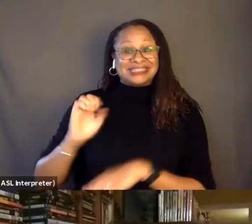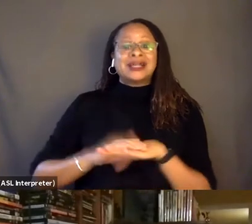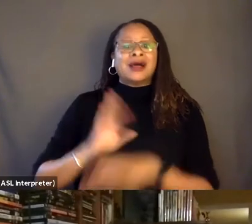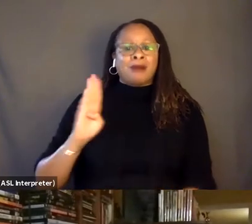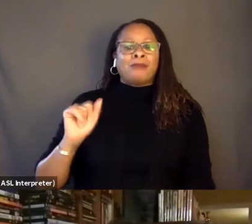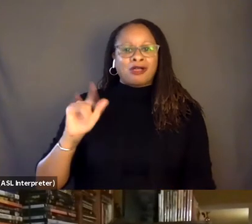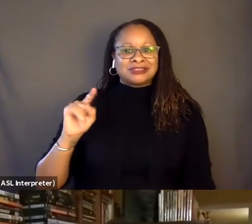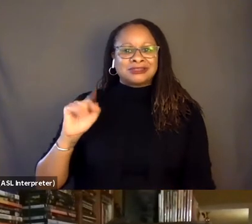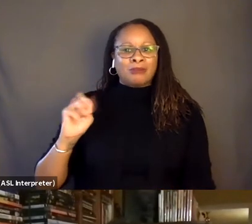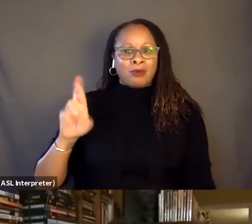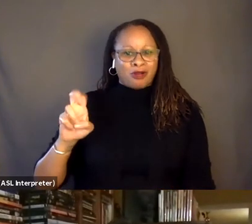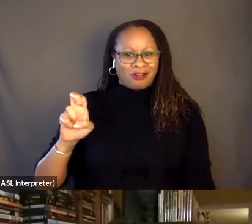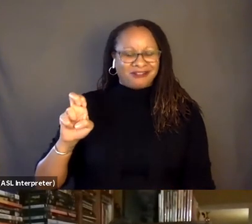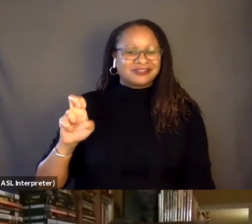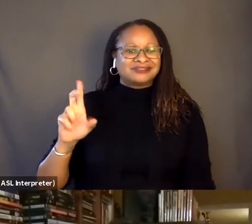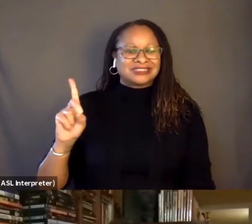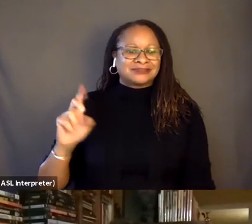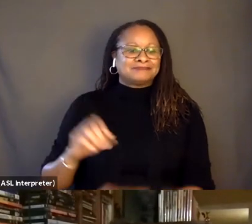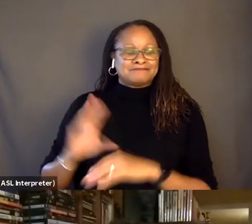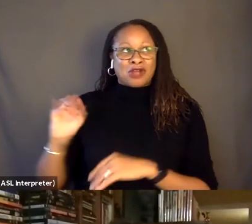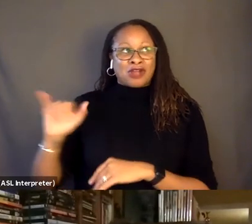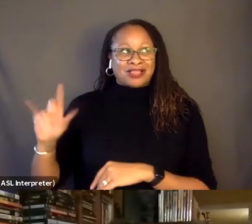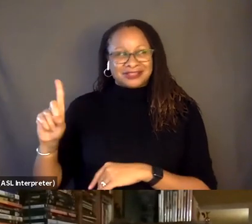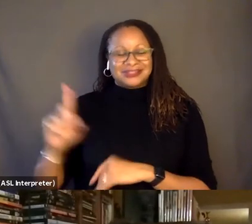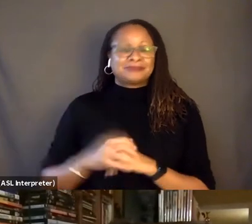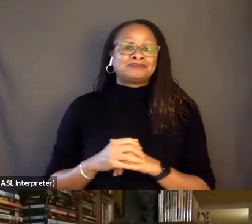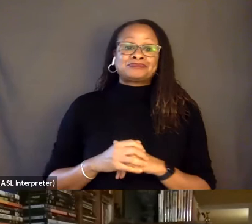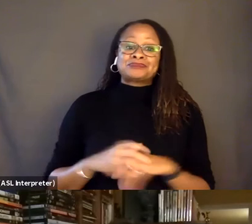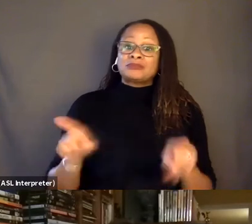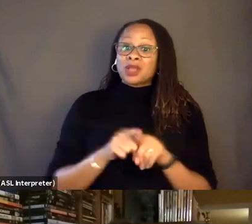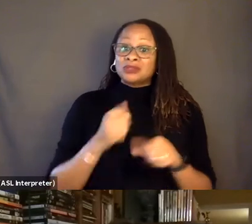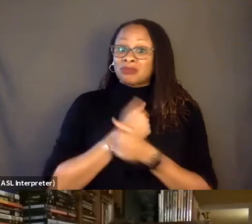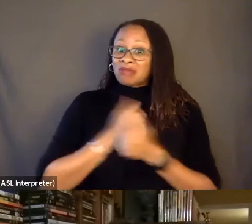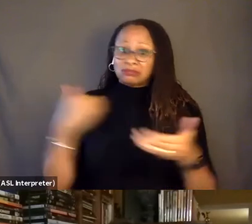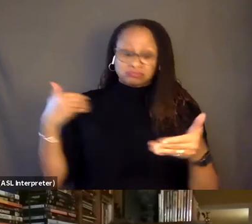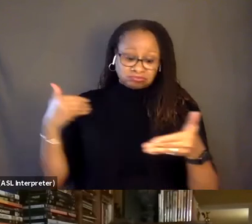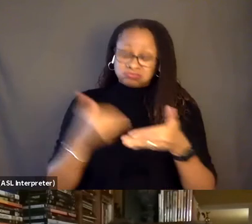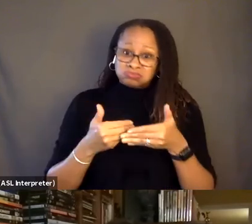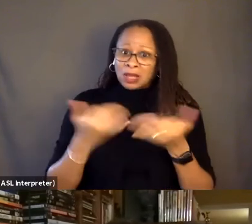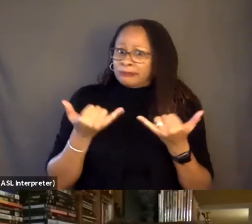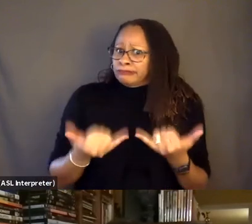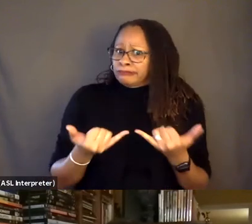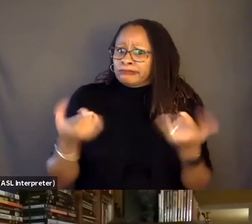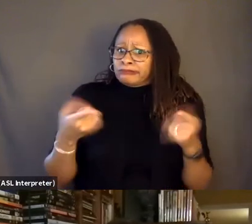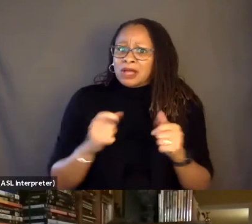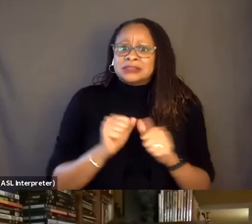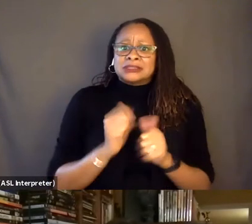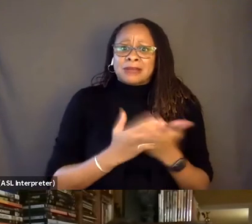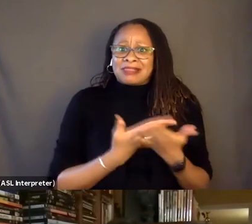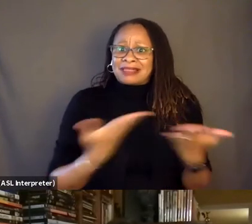All right. So I would love to ask you to bring us up to date, if you would. Some things have happened since you made the movie